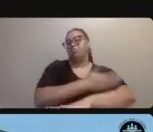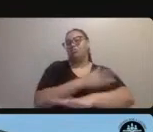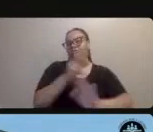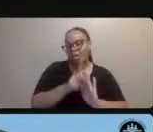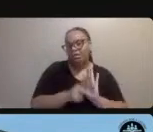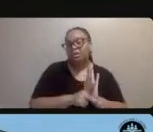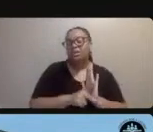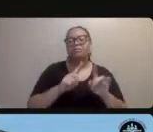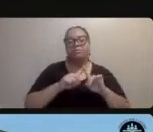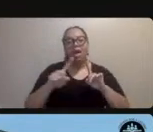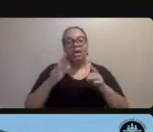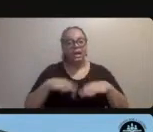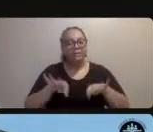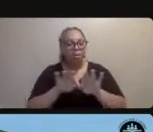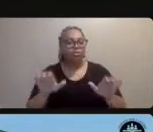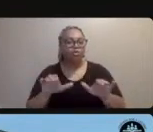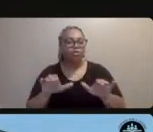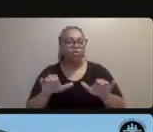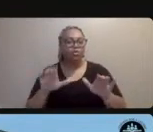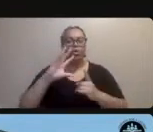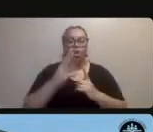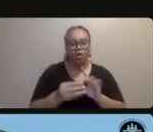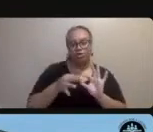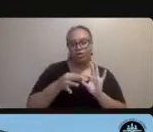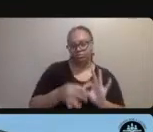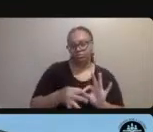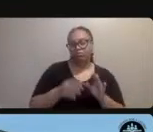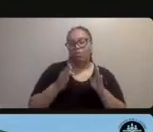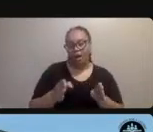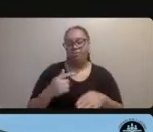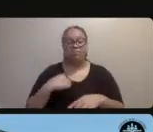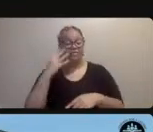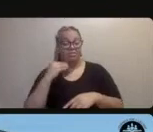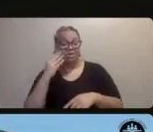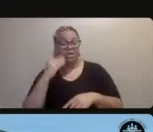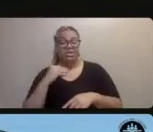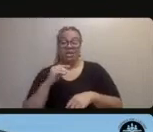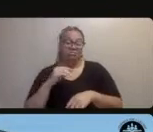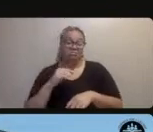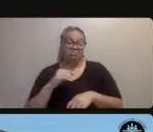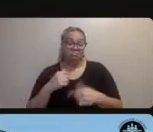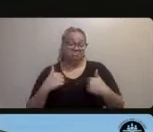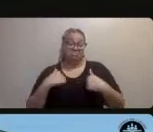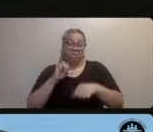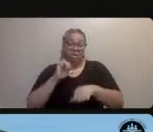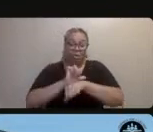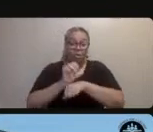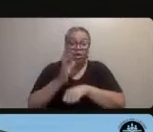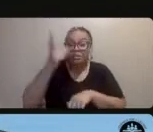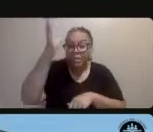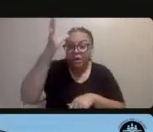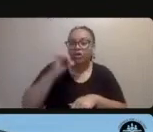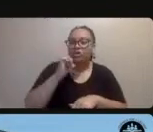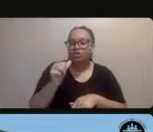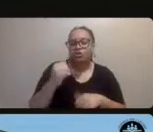AND HOW WE CAN IMPROVE THOSE POLICIES. BUT IT'S REALLY IMPORTANT THAT WE DO IT IN A CULTURALLY